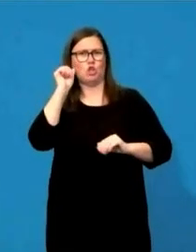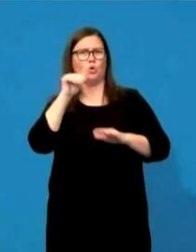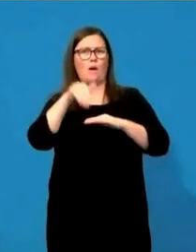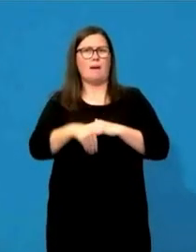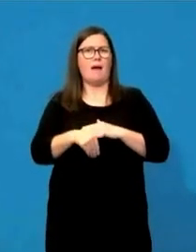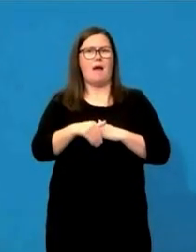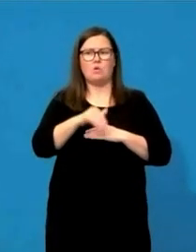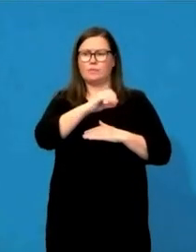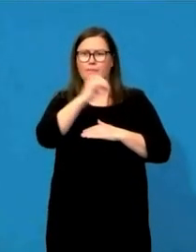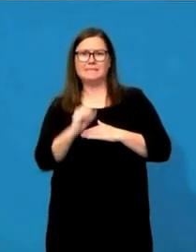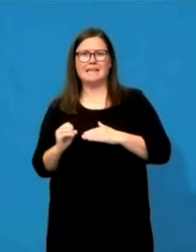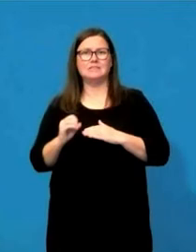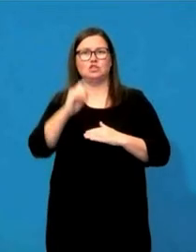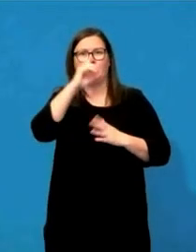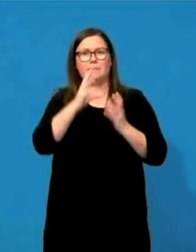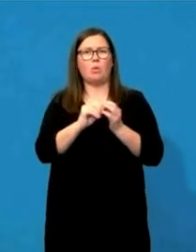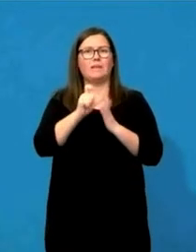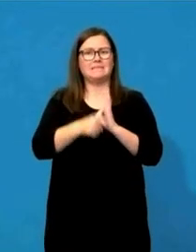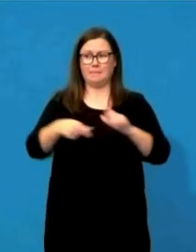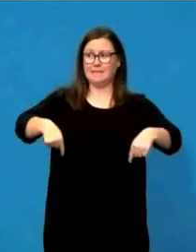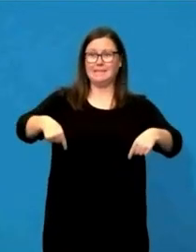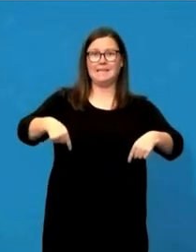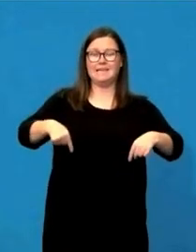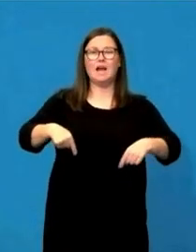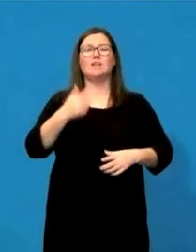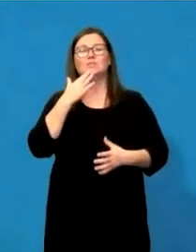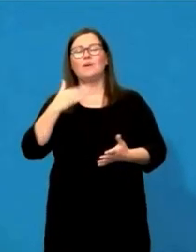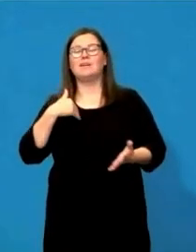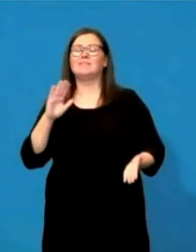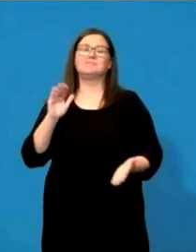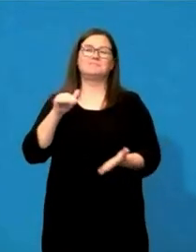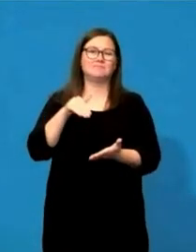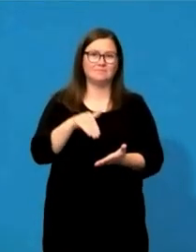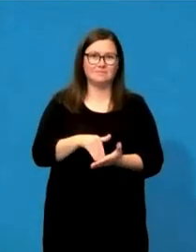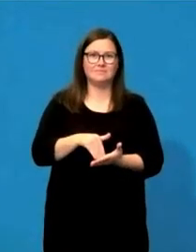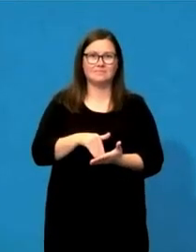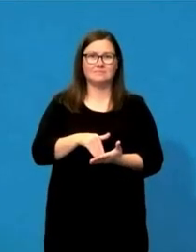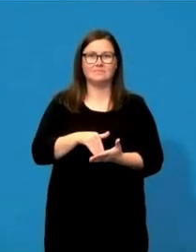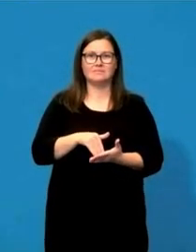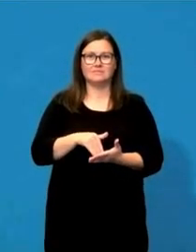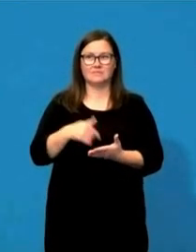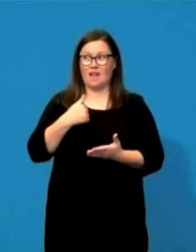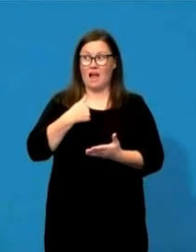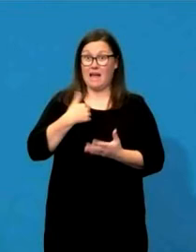So to come here and find that I, who have a PhD in disability, couldn't find anyone to